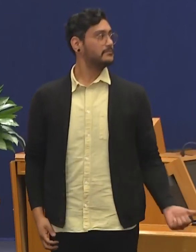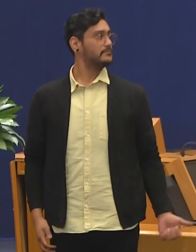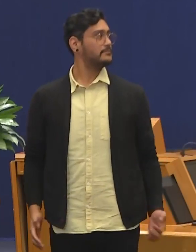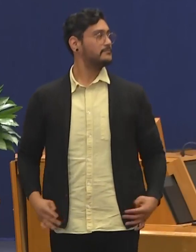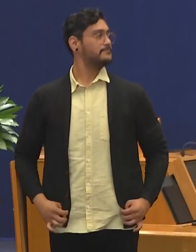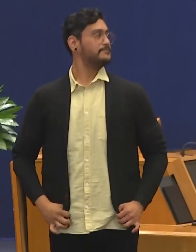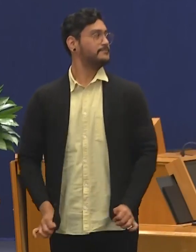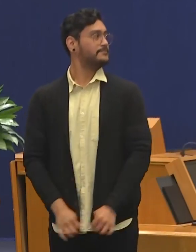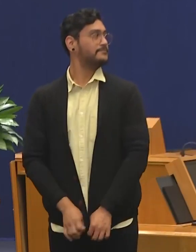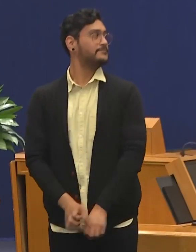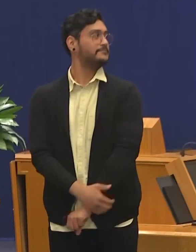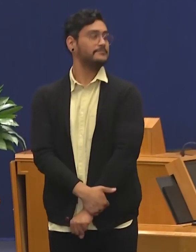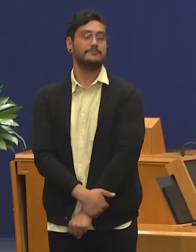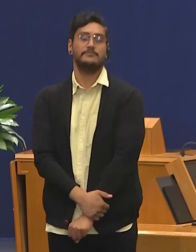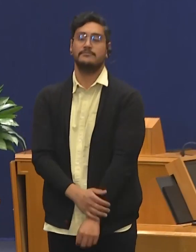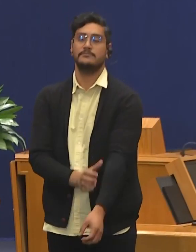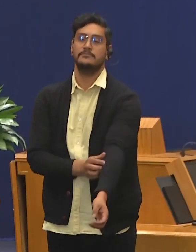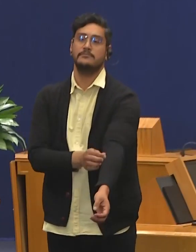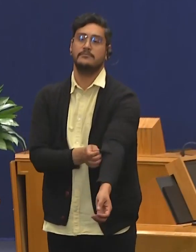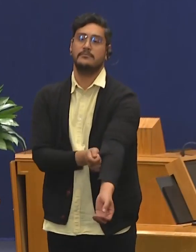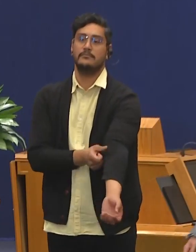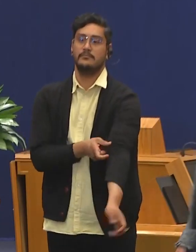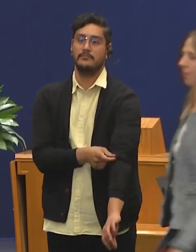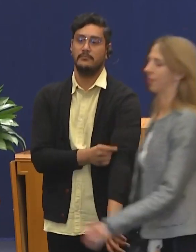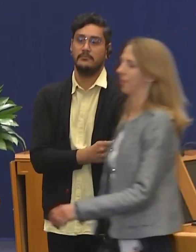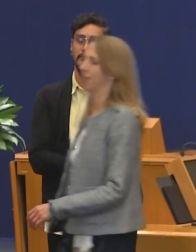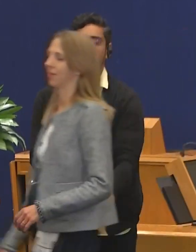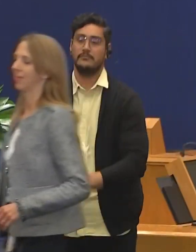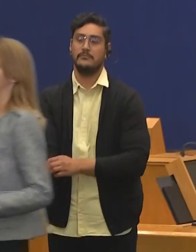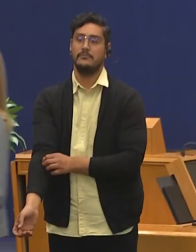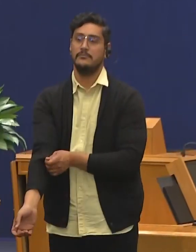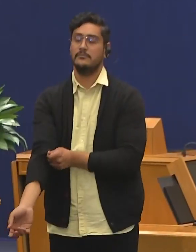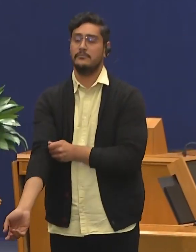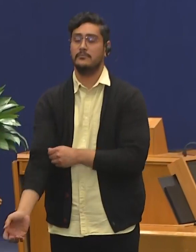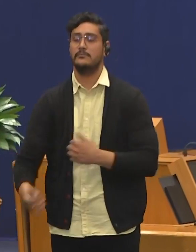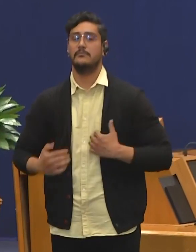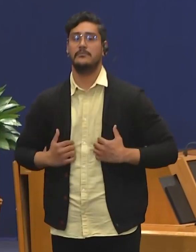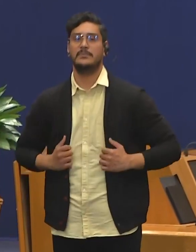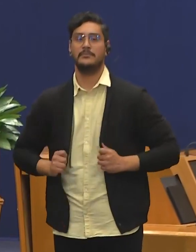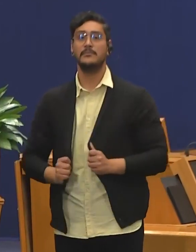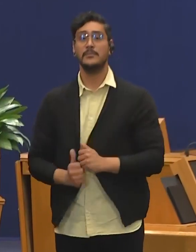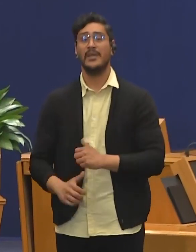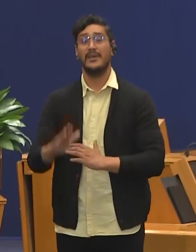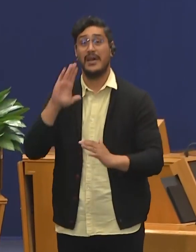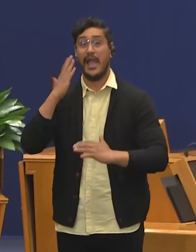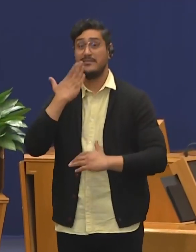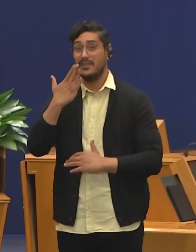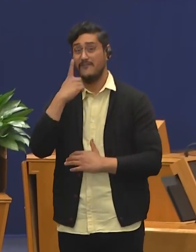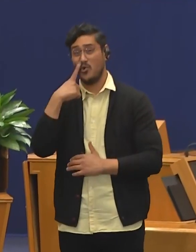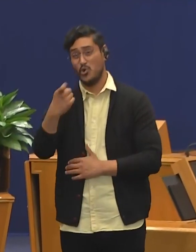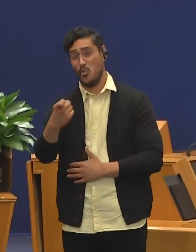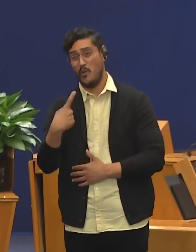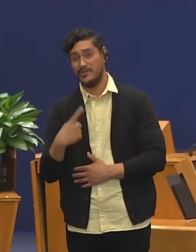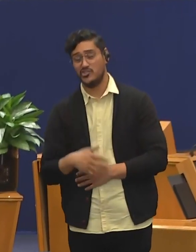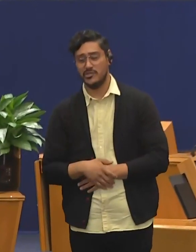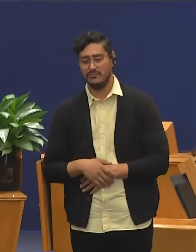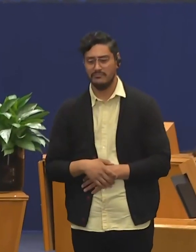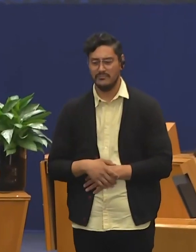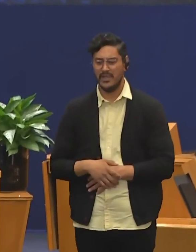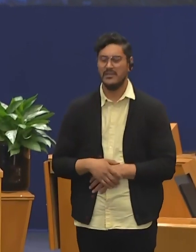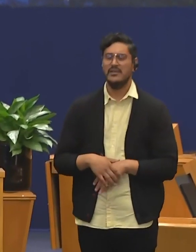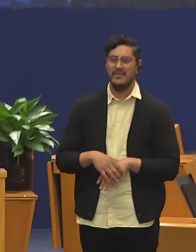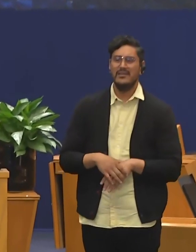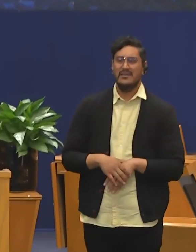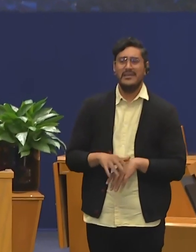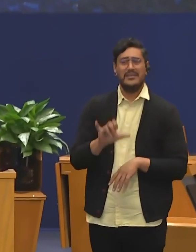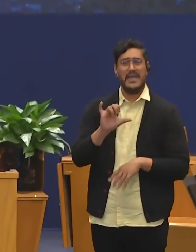PATIENCE.